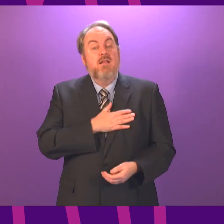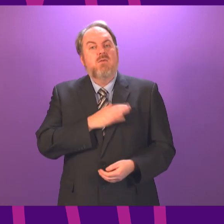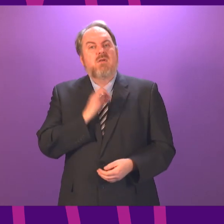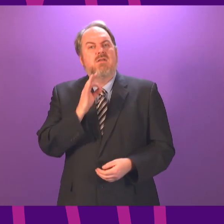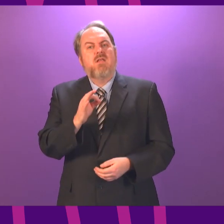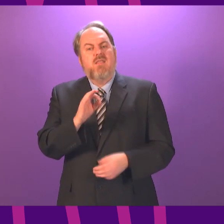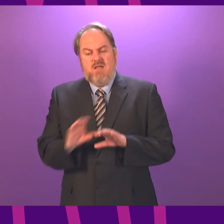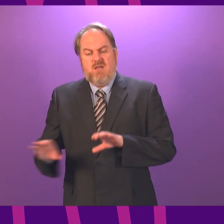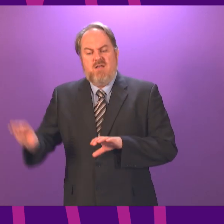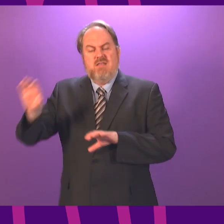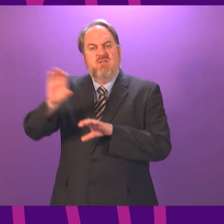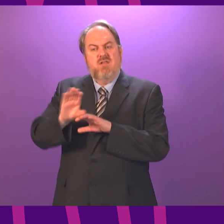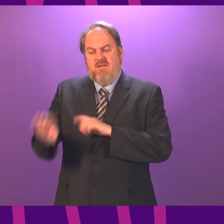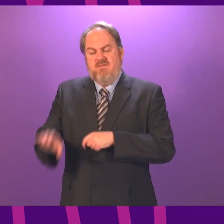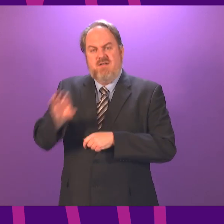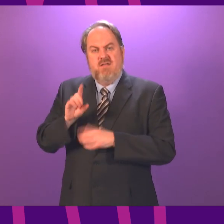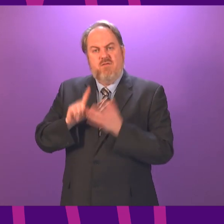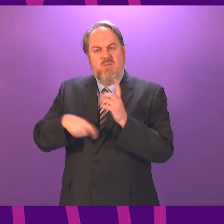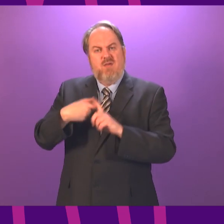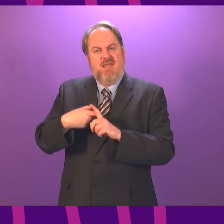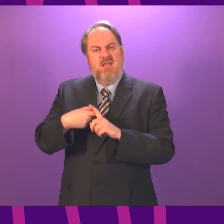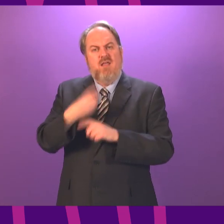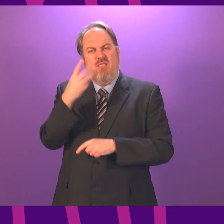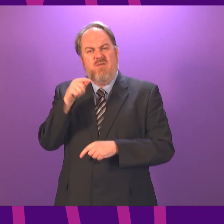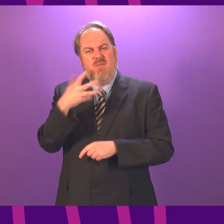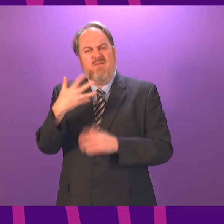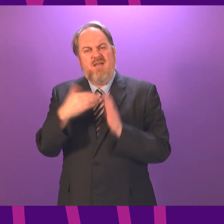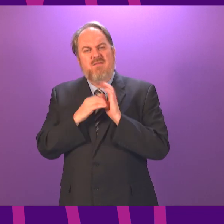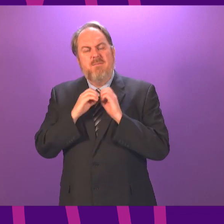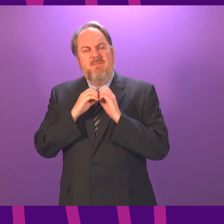from the recently announced £3.5 billion of funding to replace unsafe cladding in England